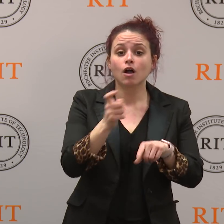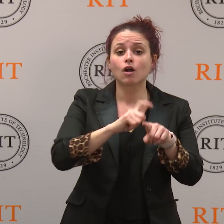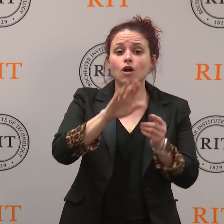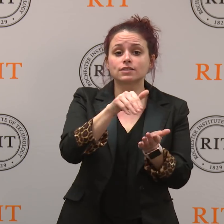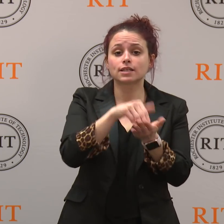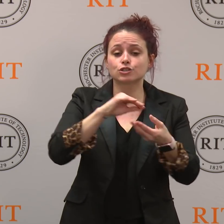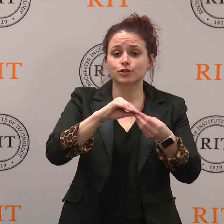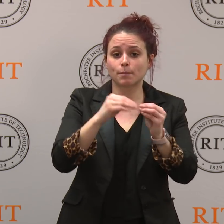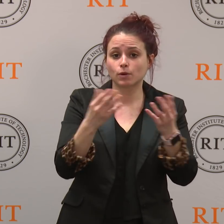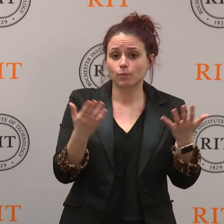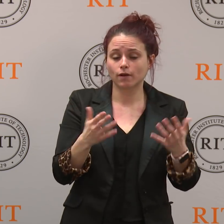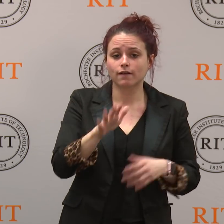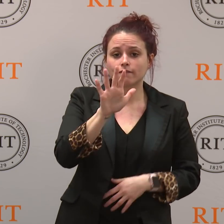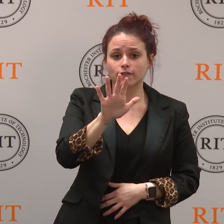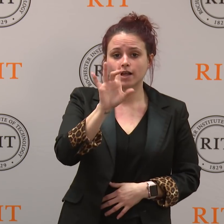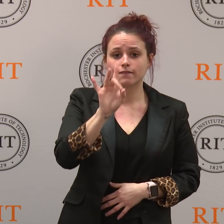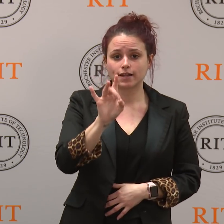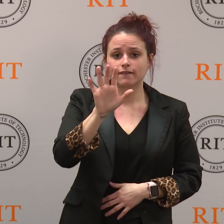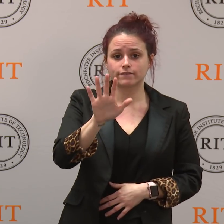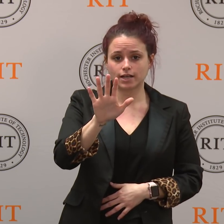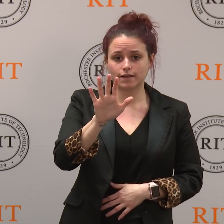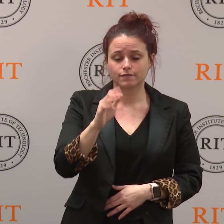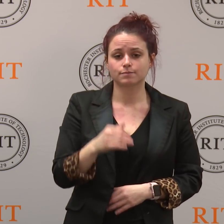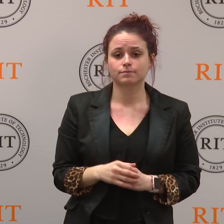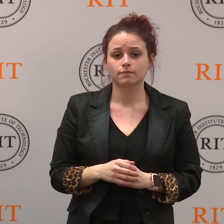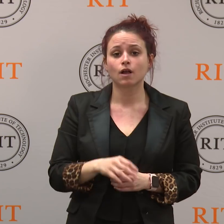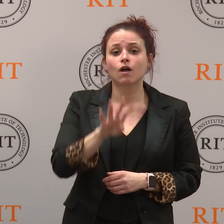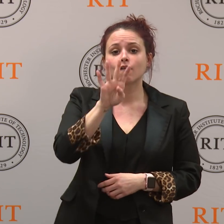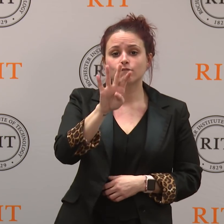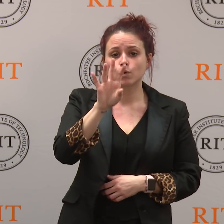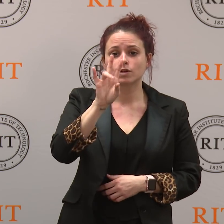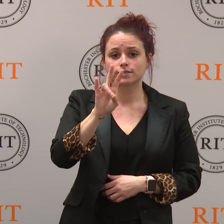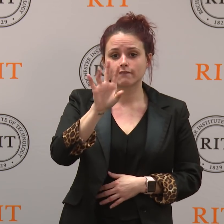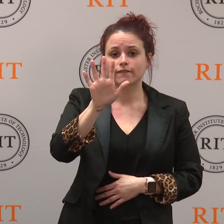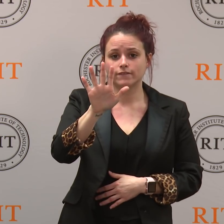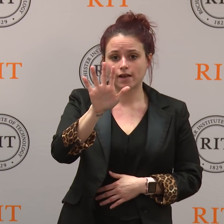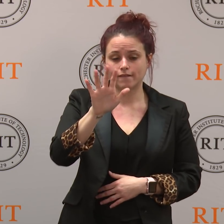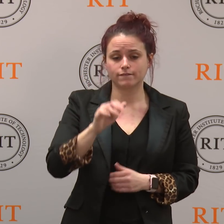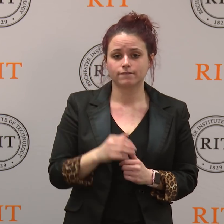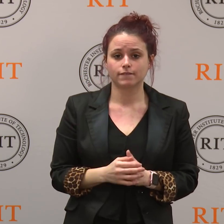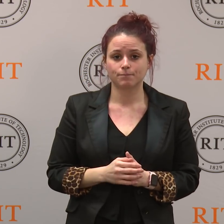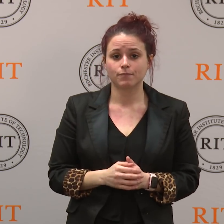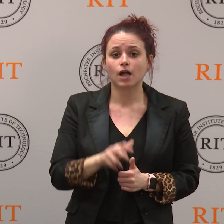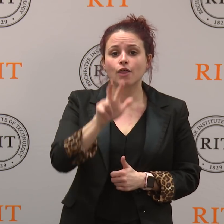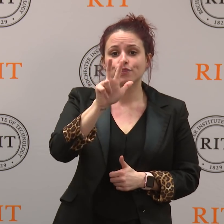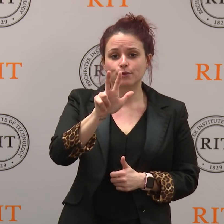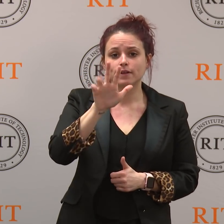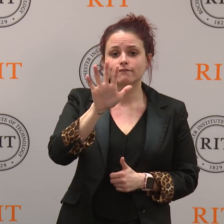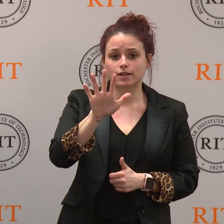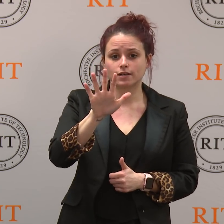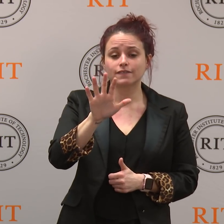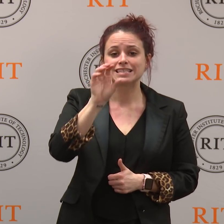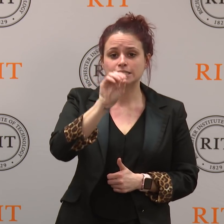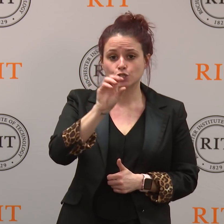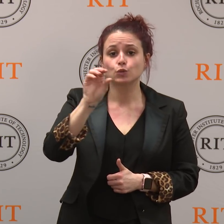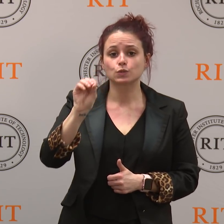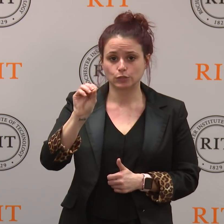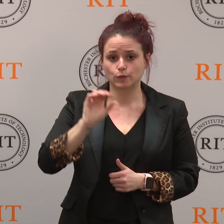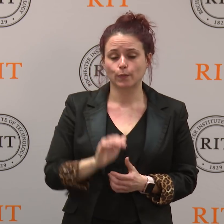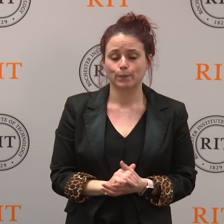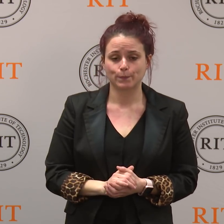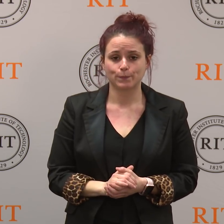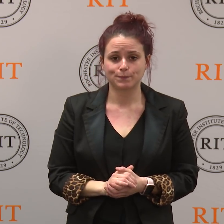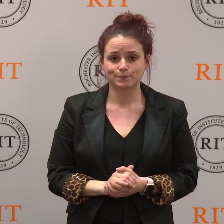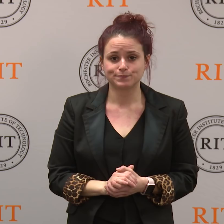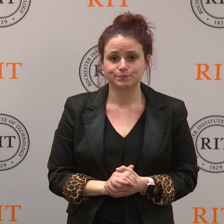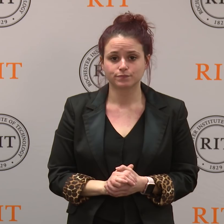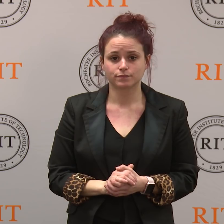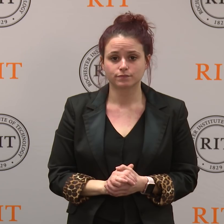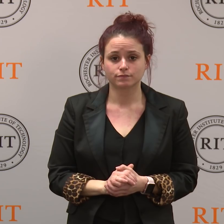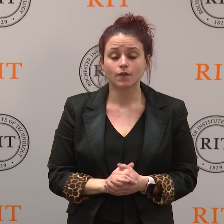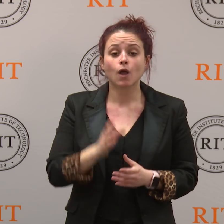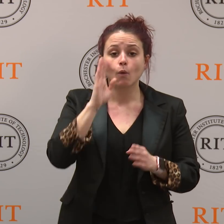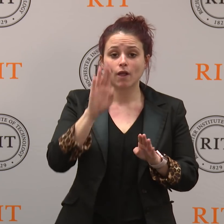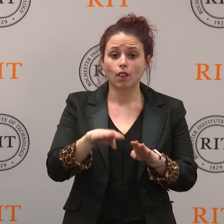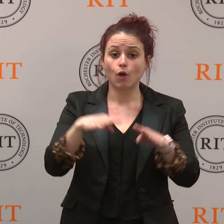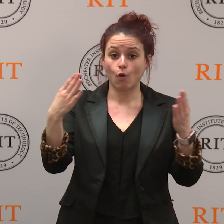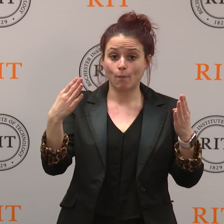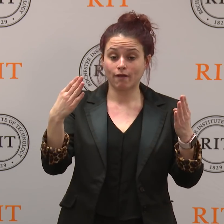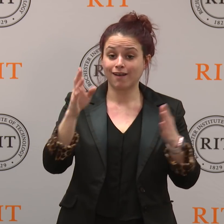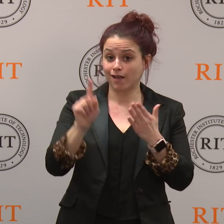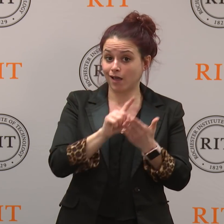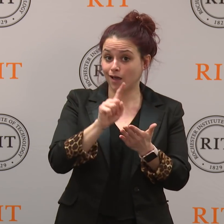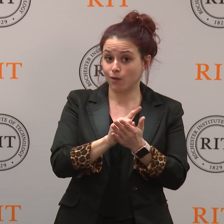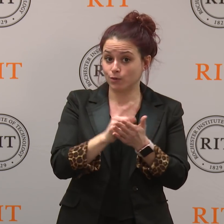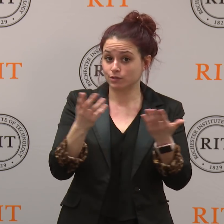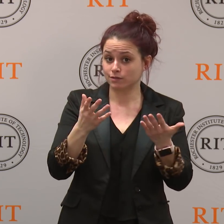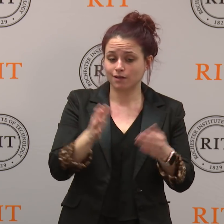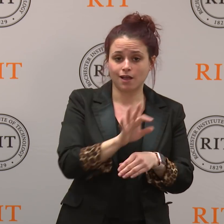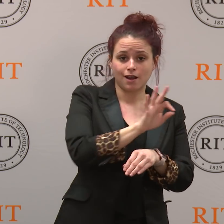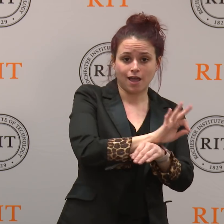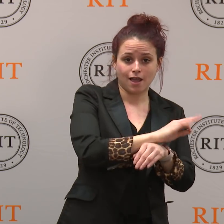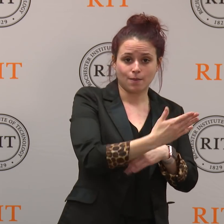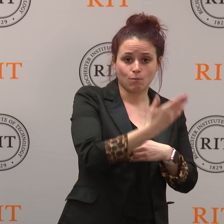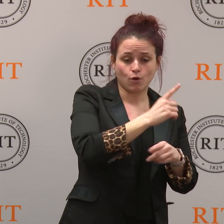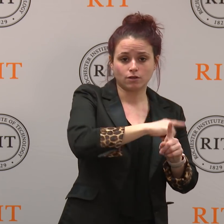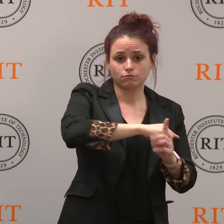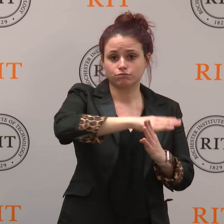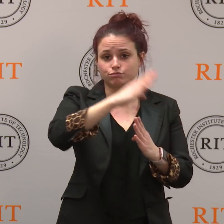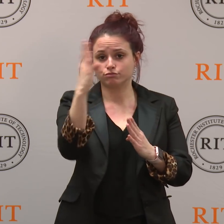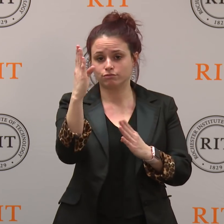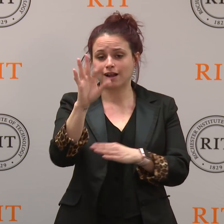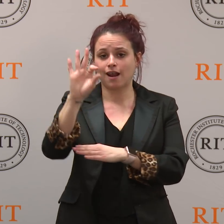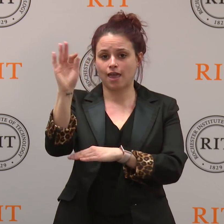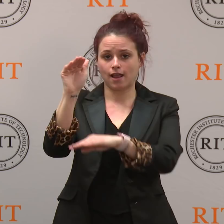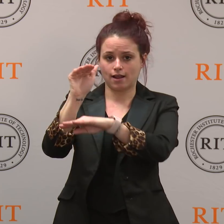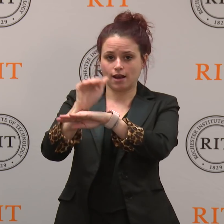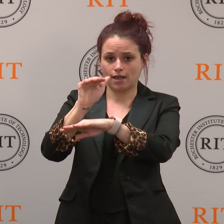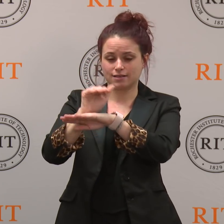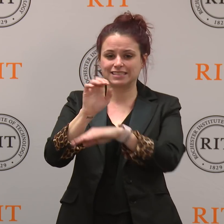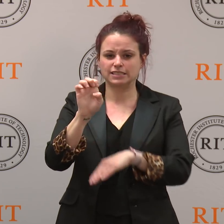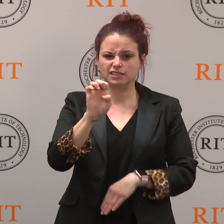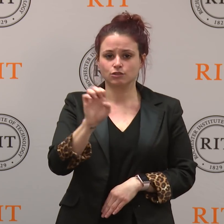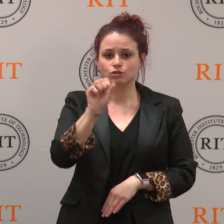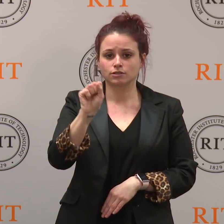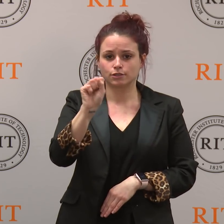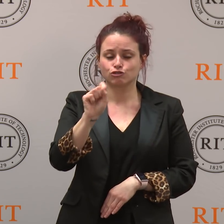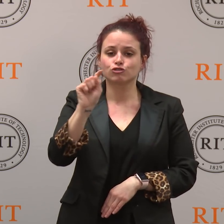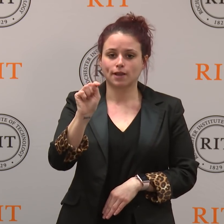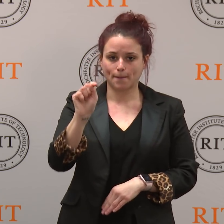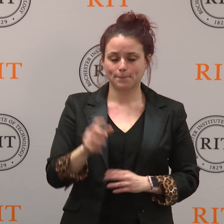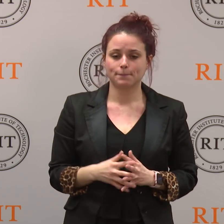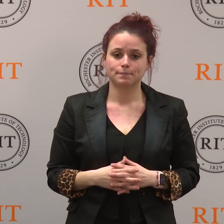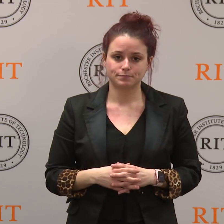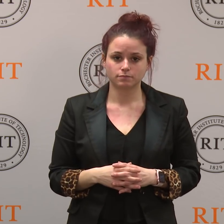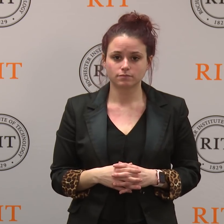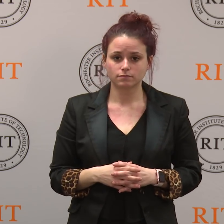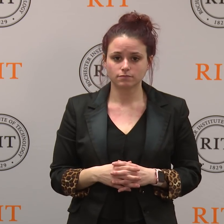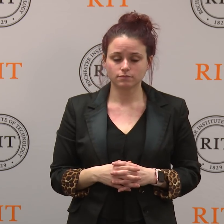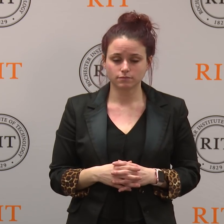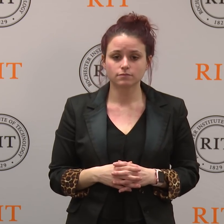is 585-475-3500. It will be open from 9 a.m. – 9 p.m. EST. We will do our best to answer